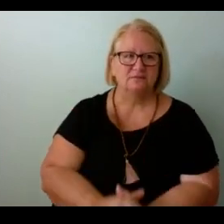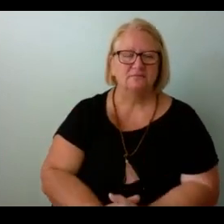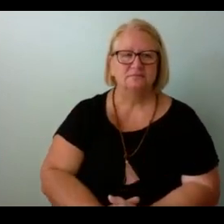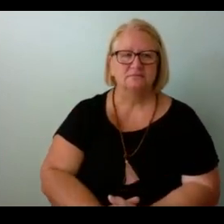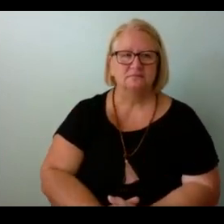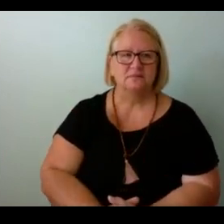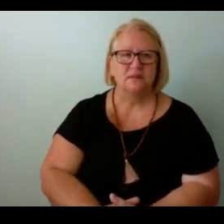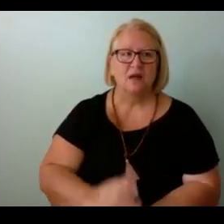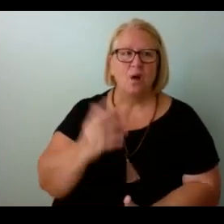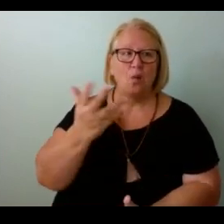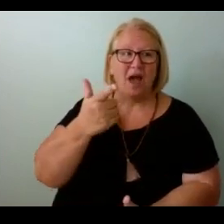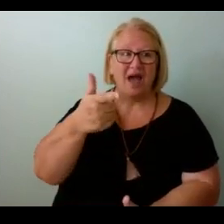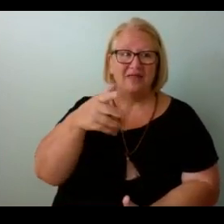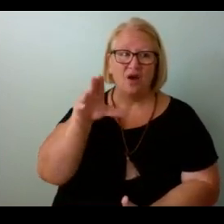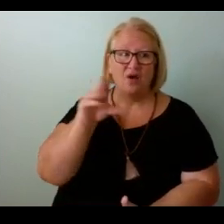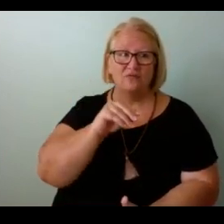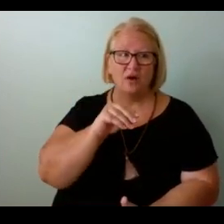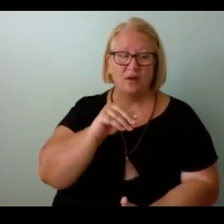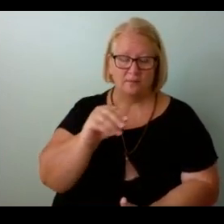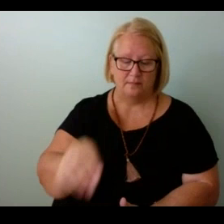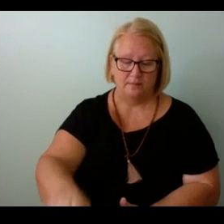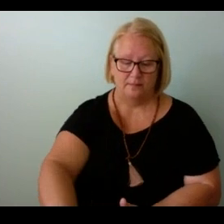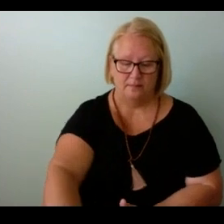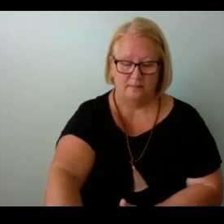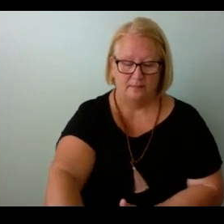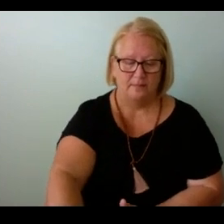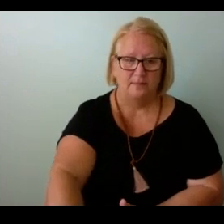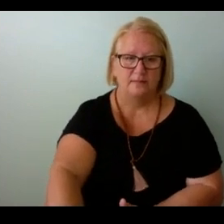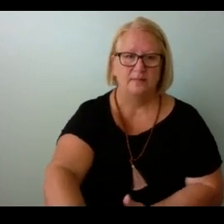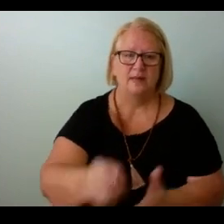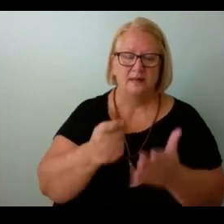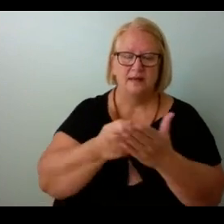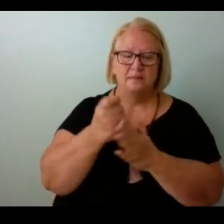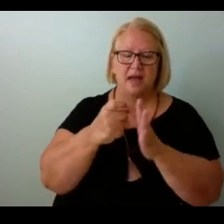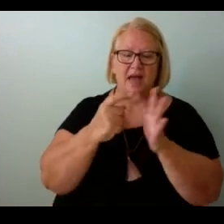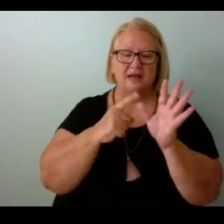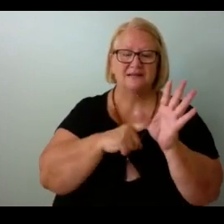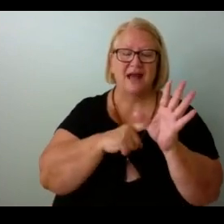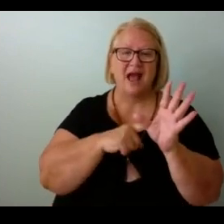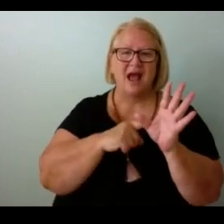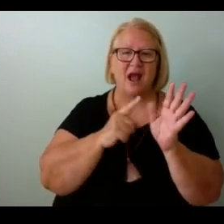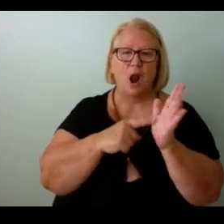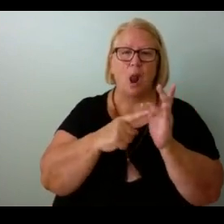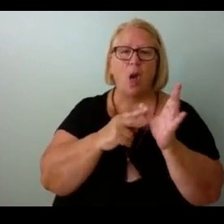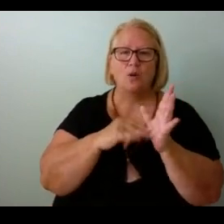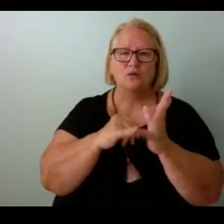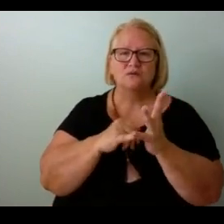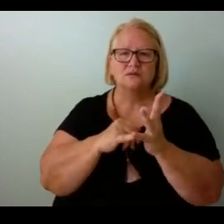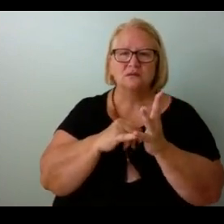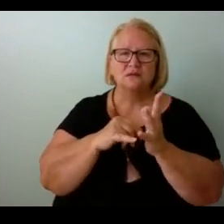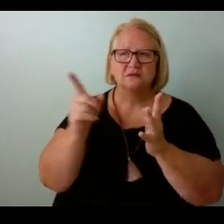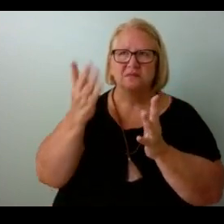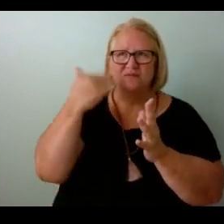Where that's come up is pay day lenders in the past have liked using that. They don't anymore though, I think, Kristy.